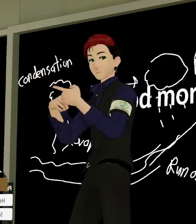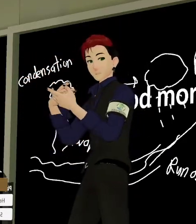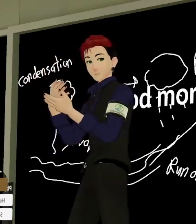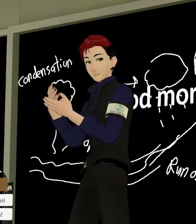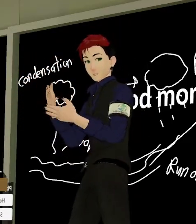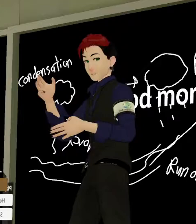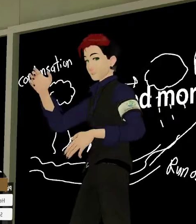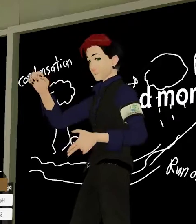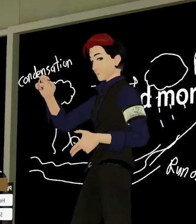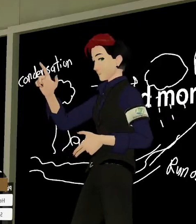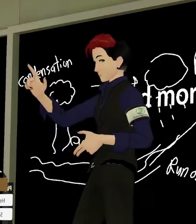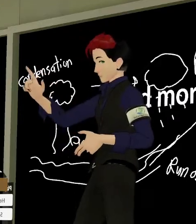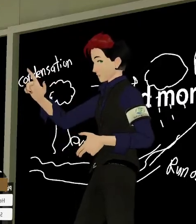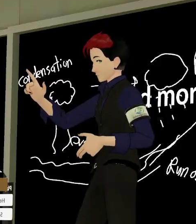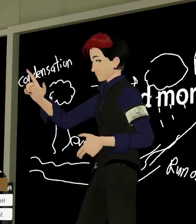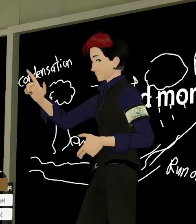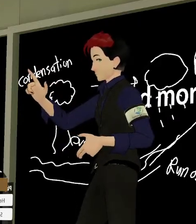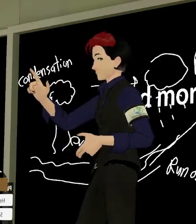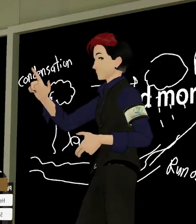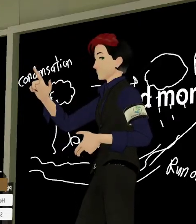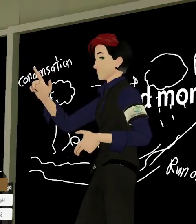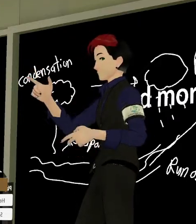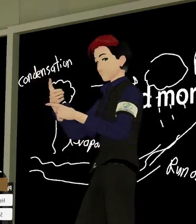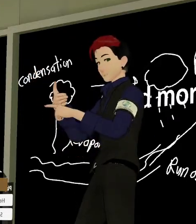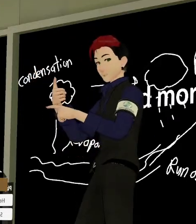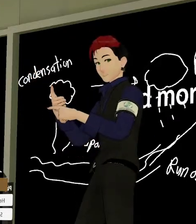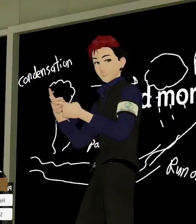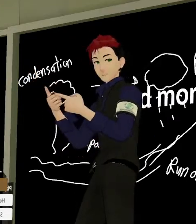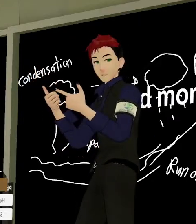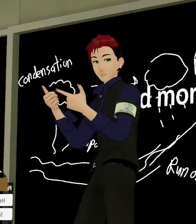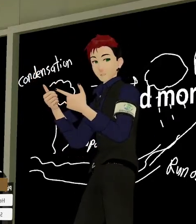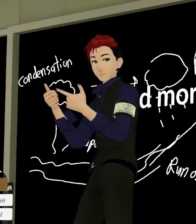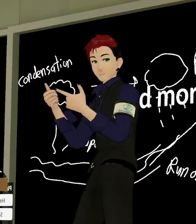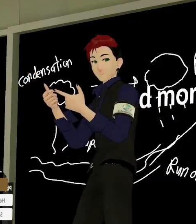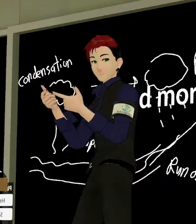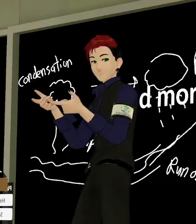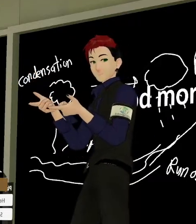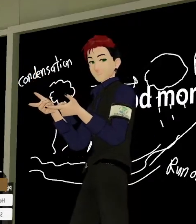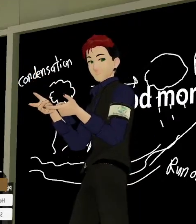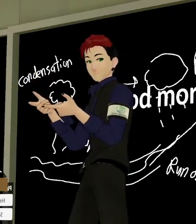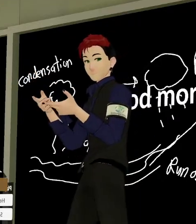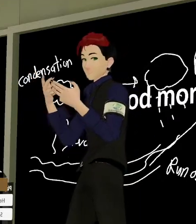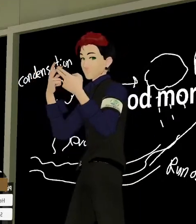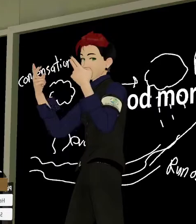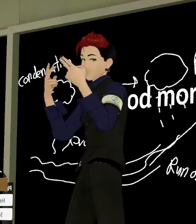whenever you get to asl it has its own